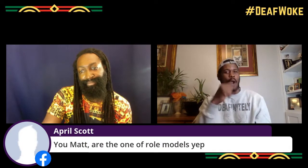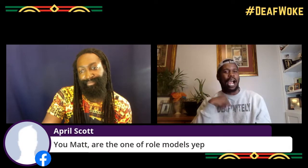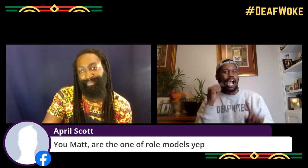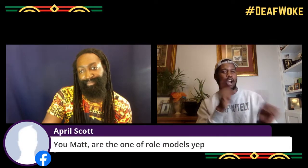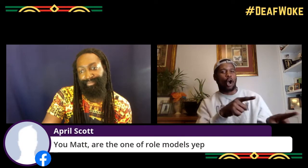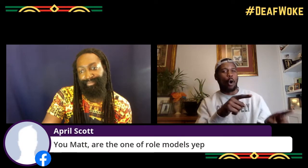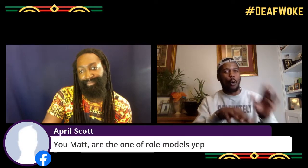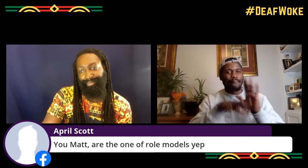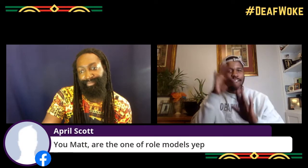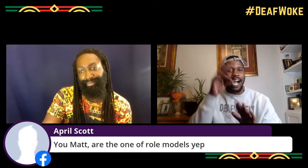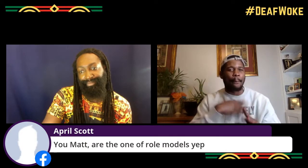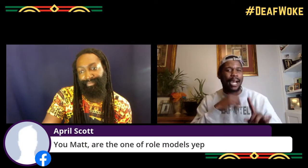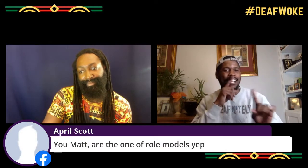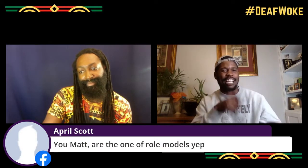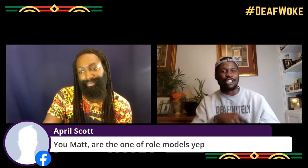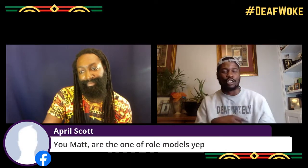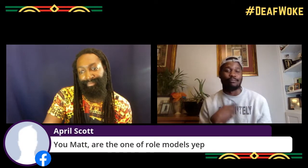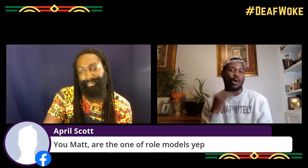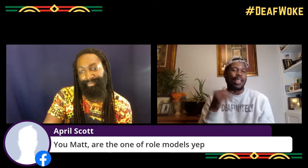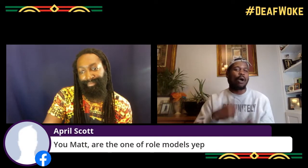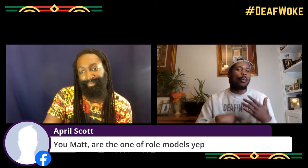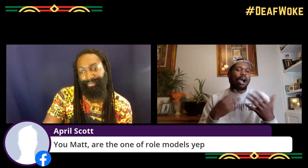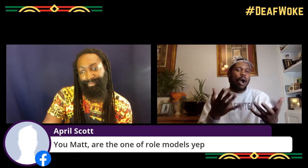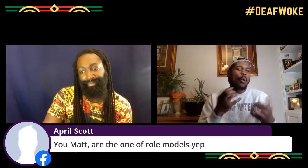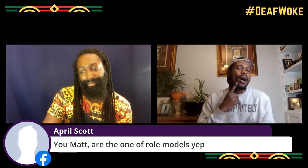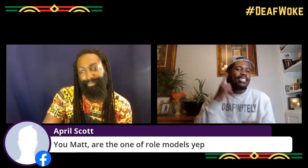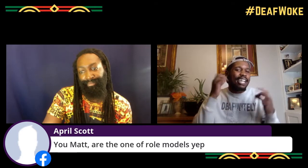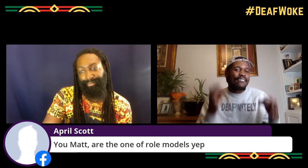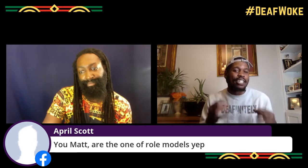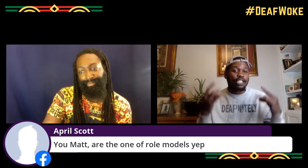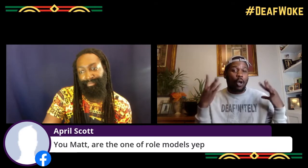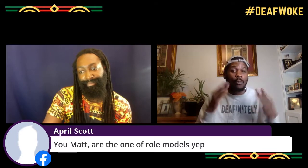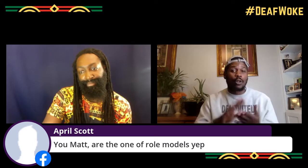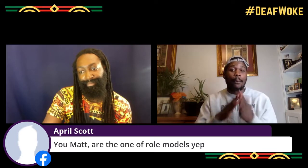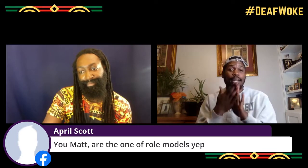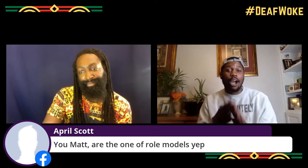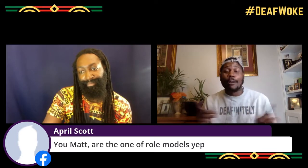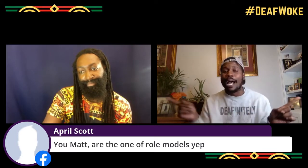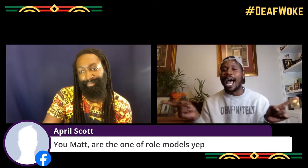Something that the deaf community can see. Something that, a resource that people can answer.